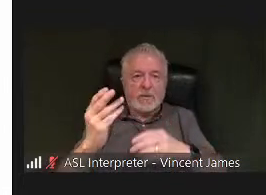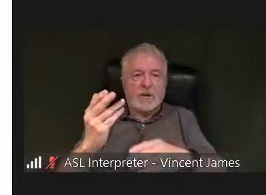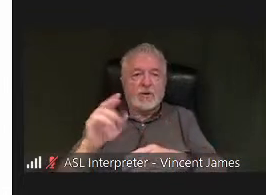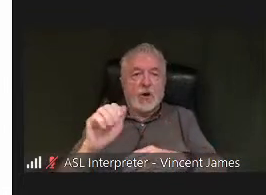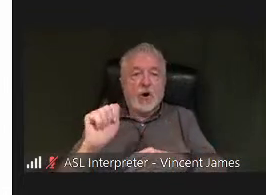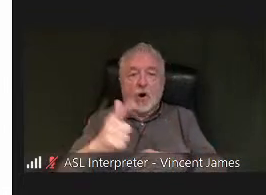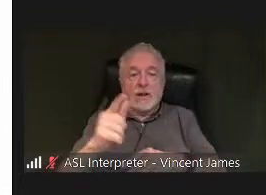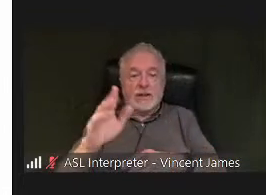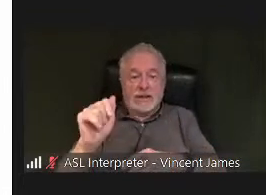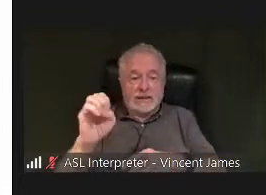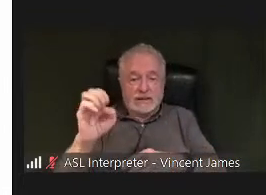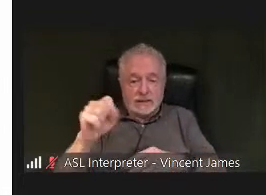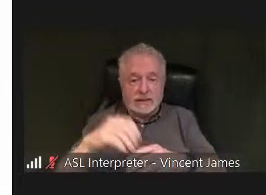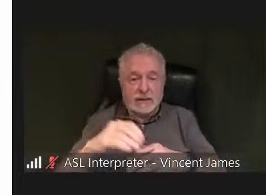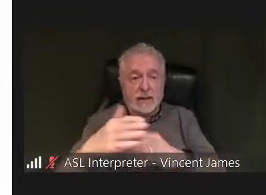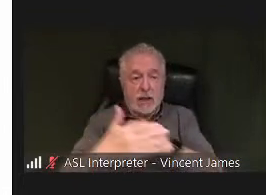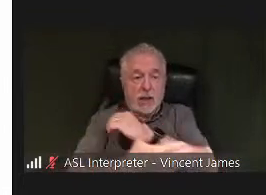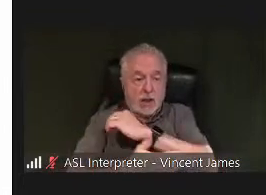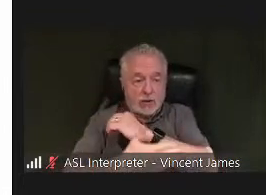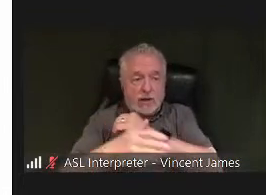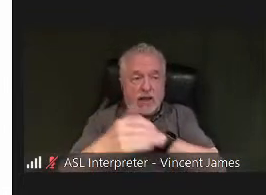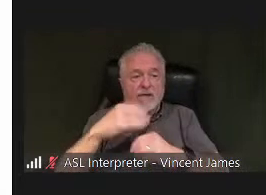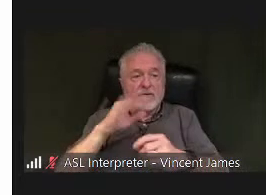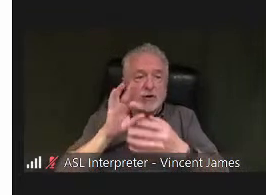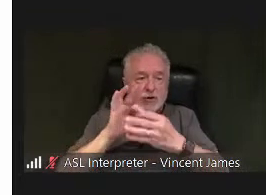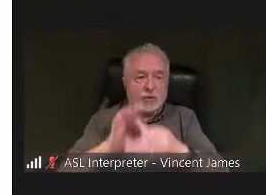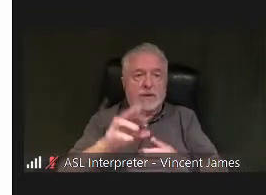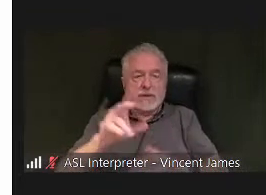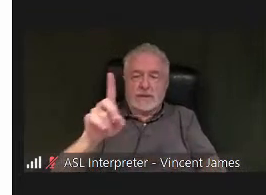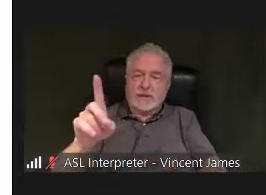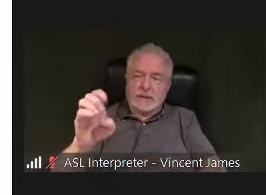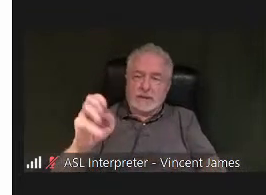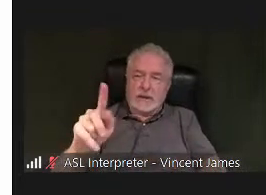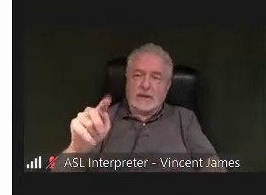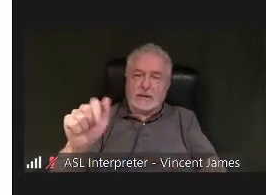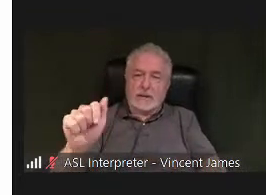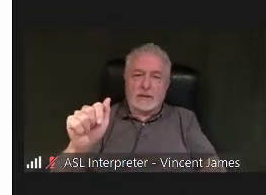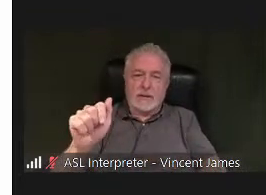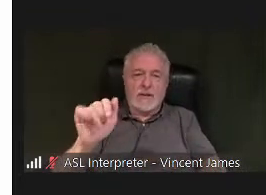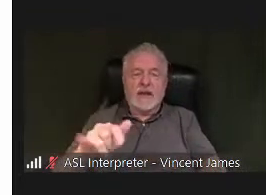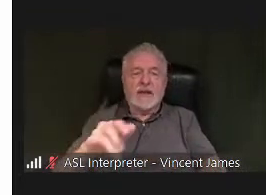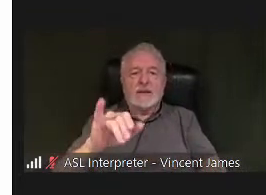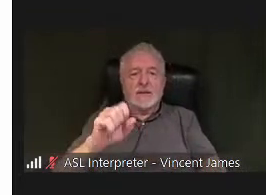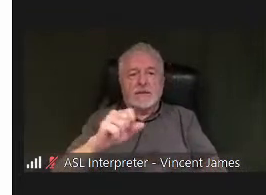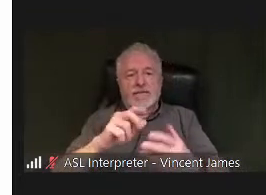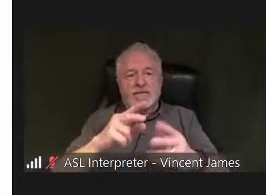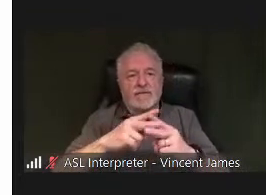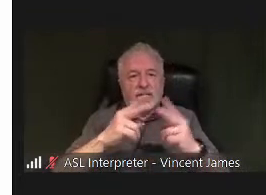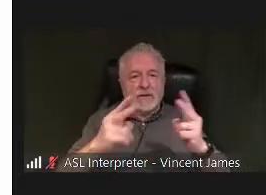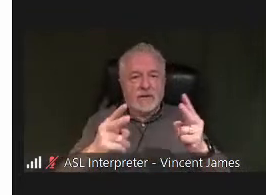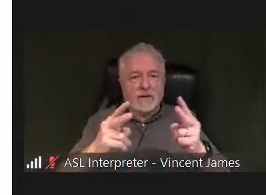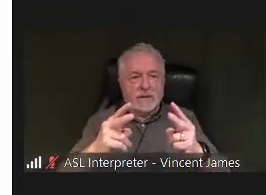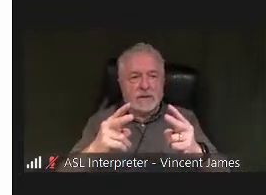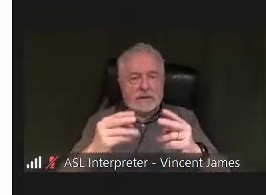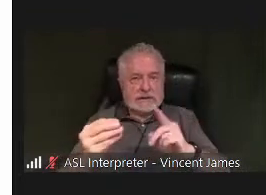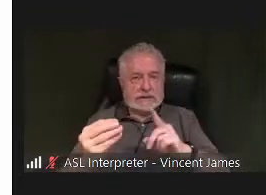the country are have to do with the Delta variant. The variant is very contagious and